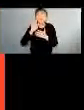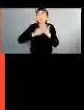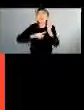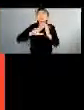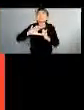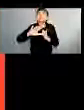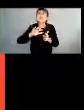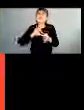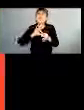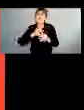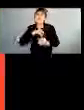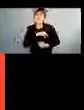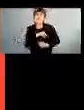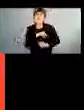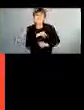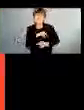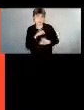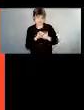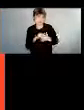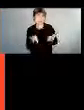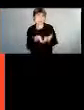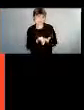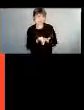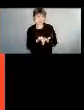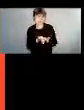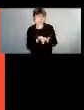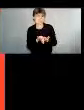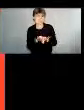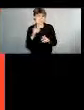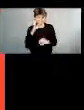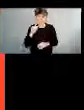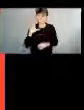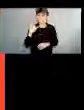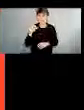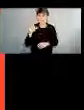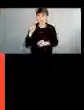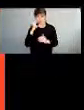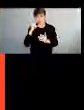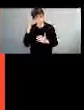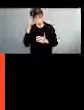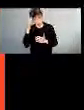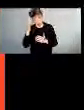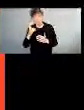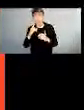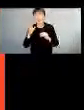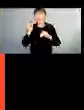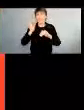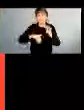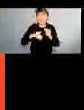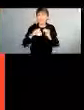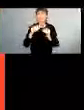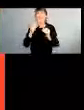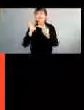is just as important, if not more important, than the breadth or quantity of your relationships.